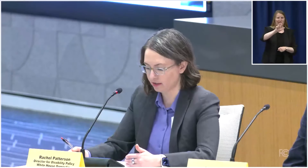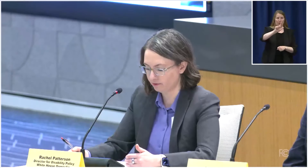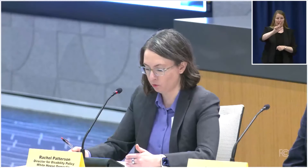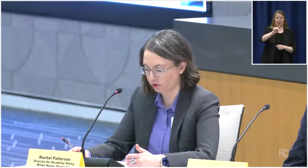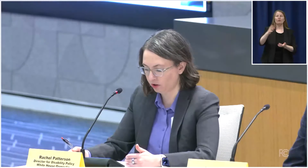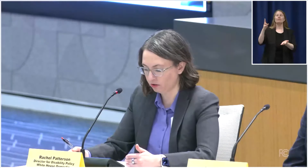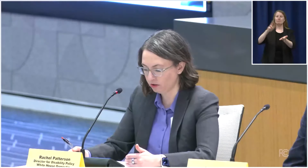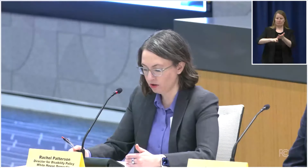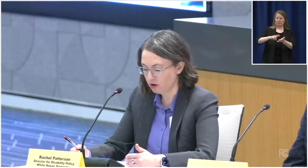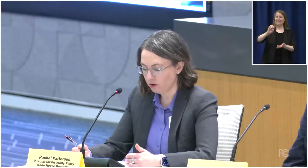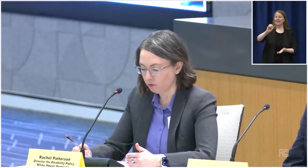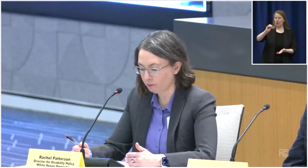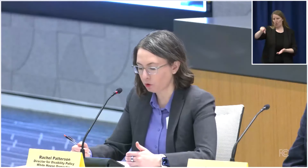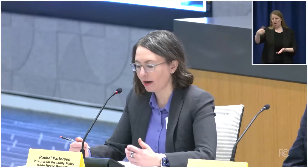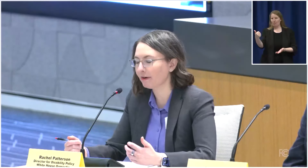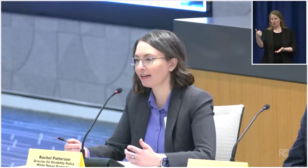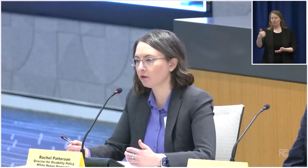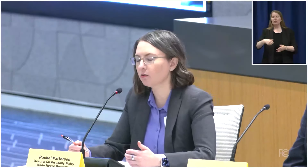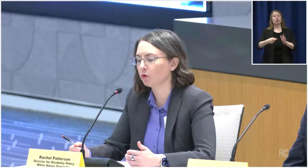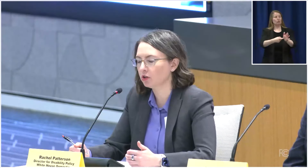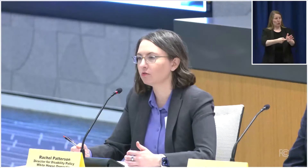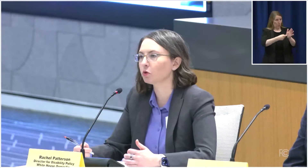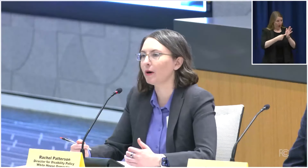UNDERSERVED GROUPS. THIS MEANS PROMOTING EQUITABLE DELIVERY OF